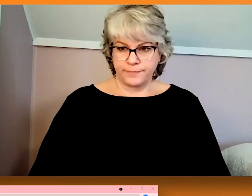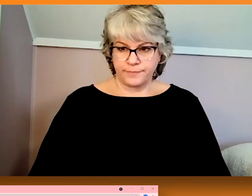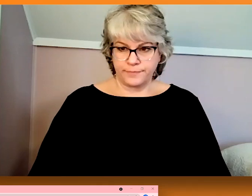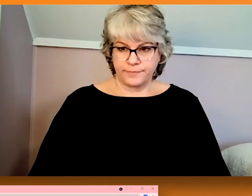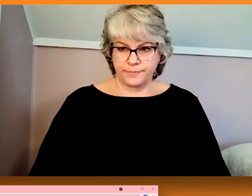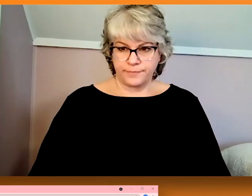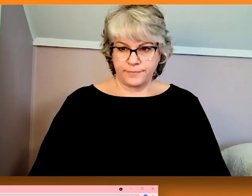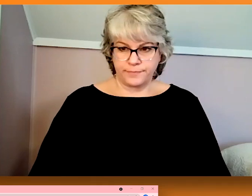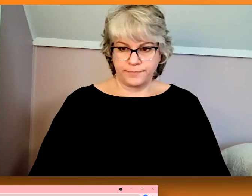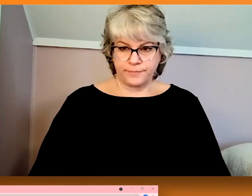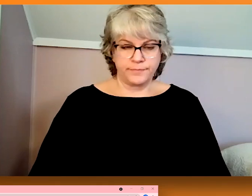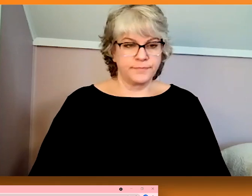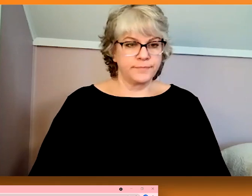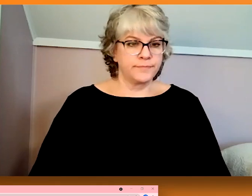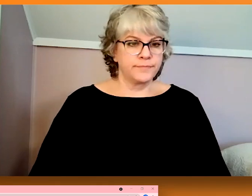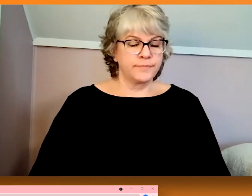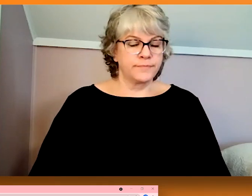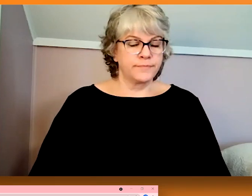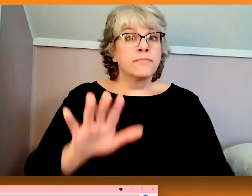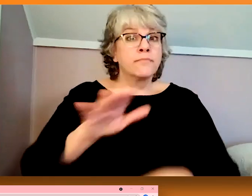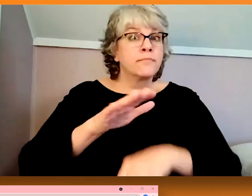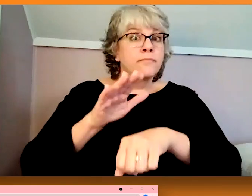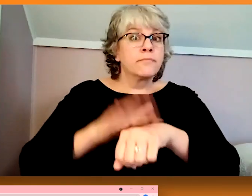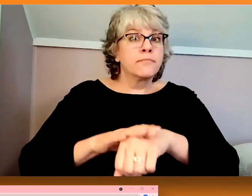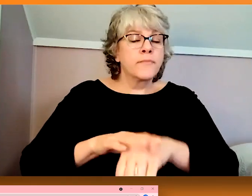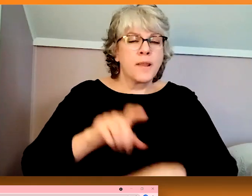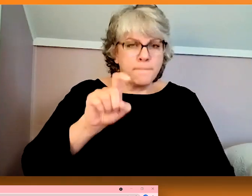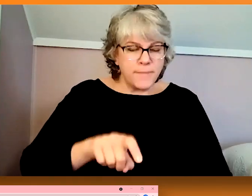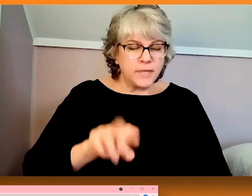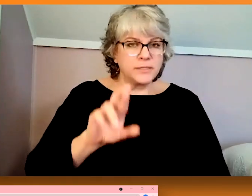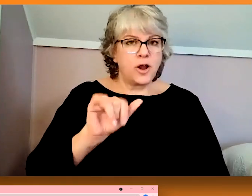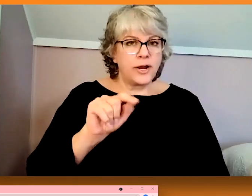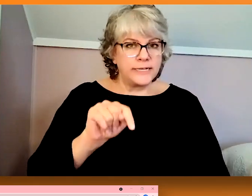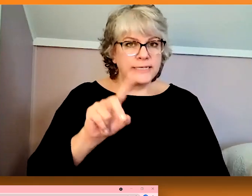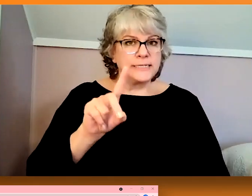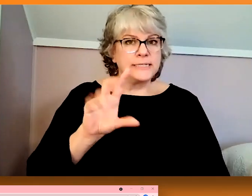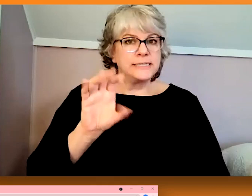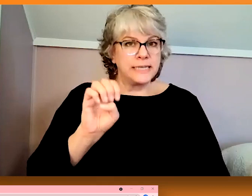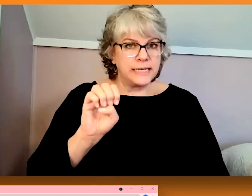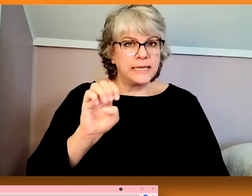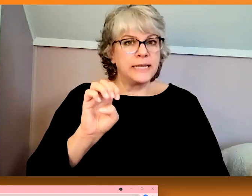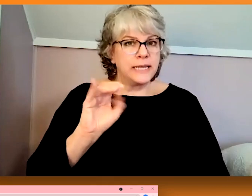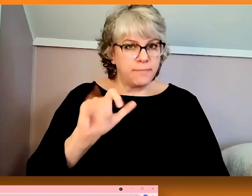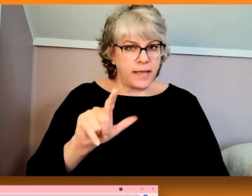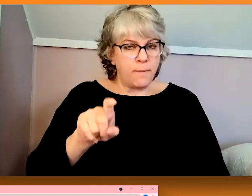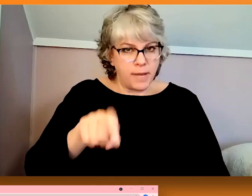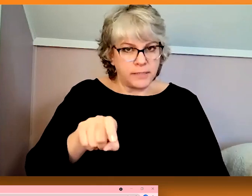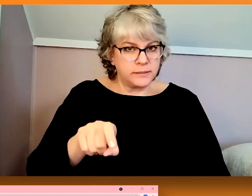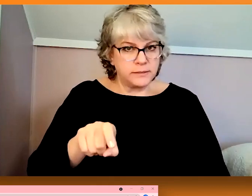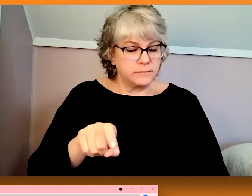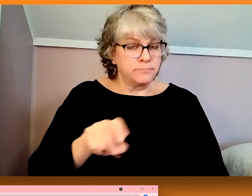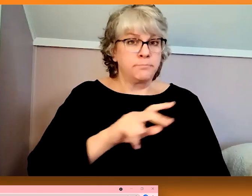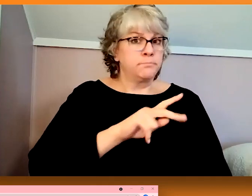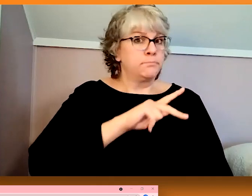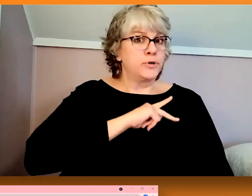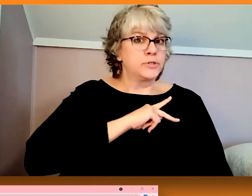You must use your RIT e-mail, or else it won't work for our subscription.